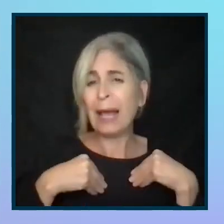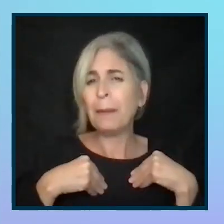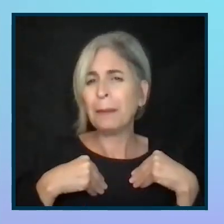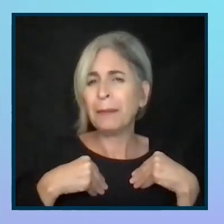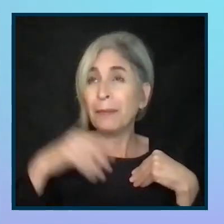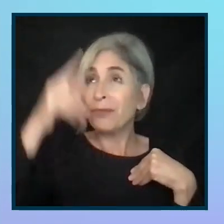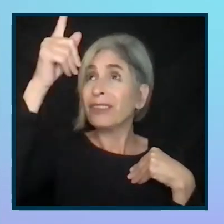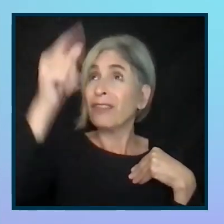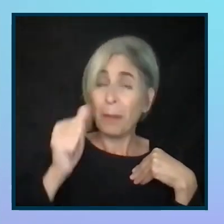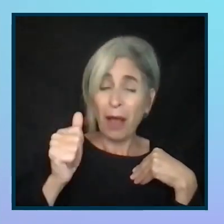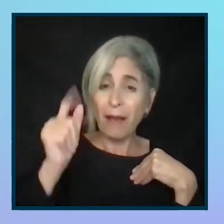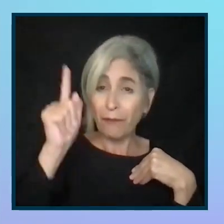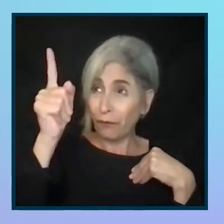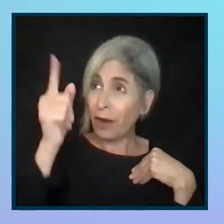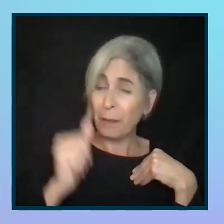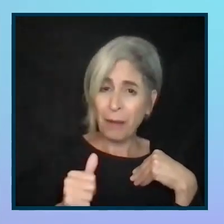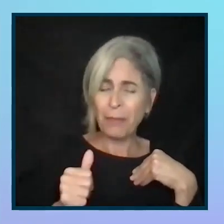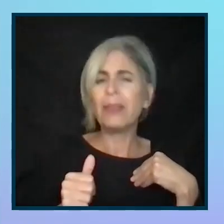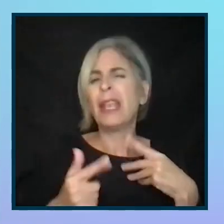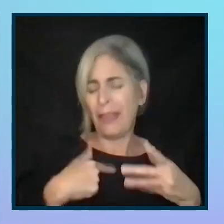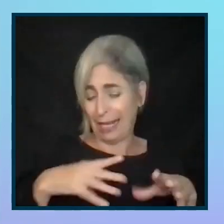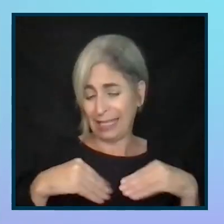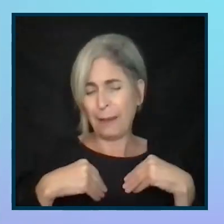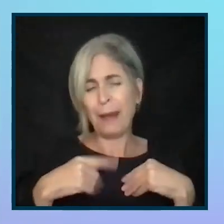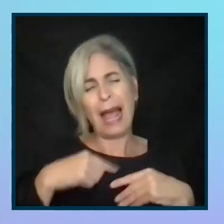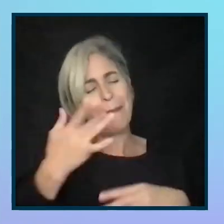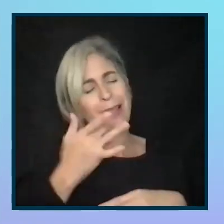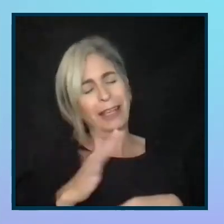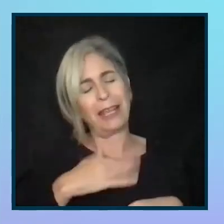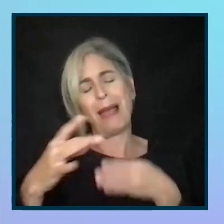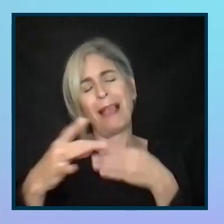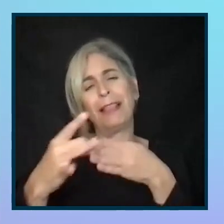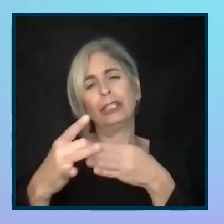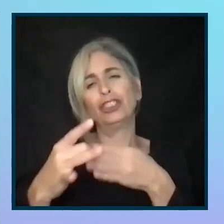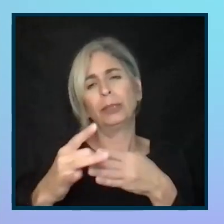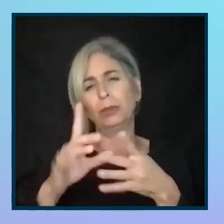and I am lucky that my leadership is 100% on board.